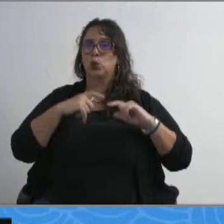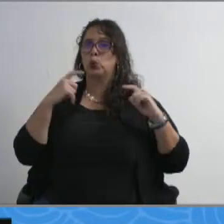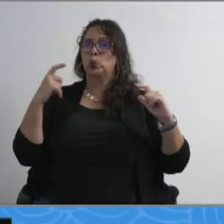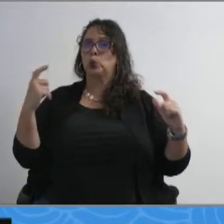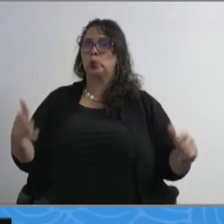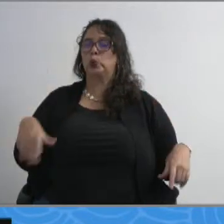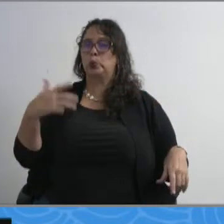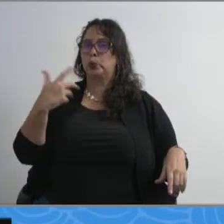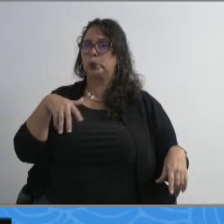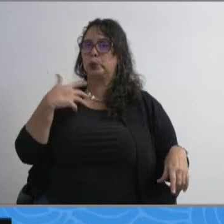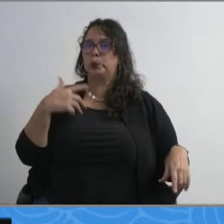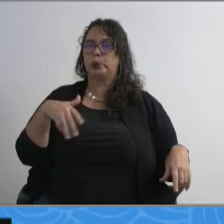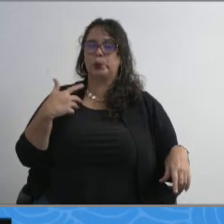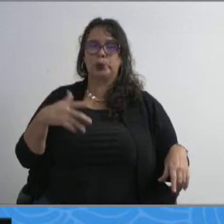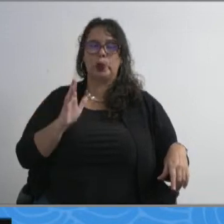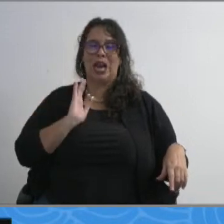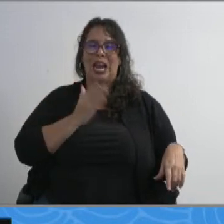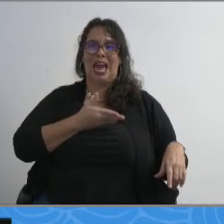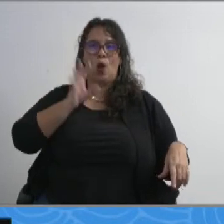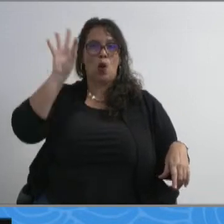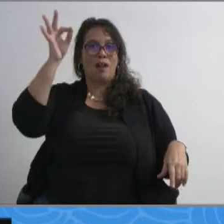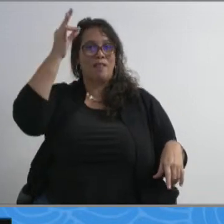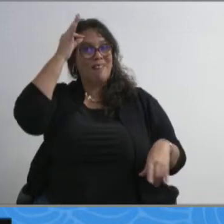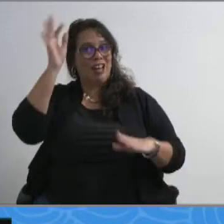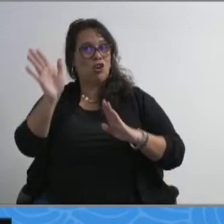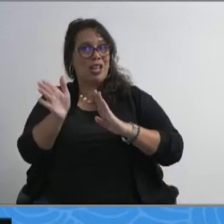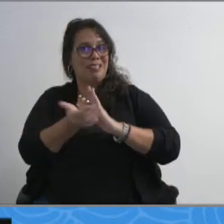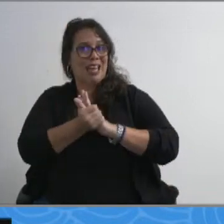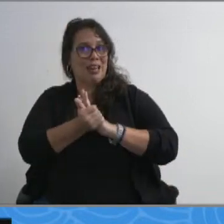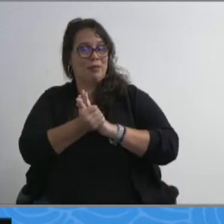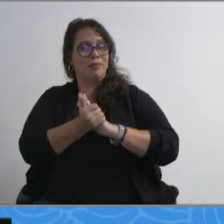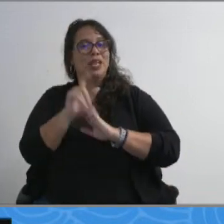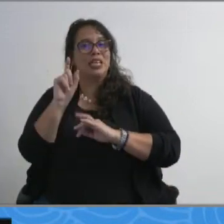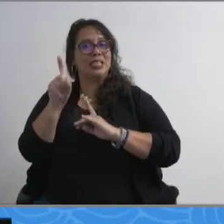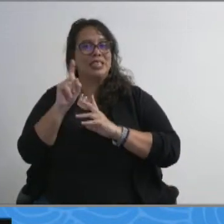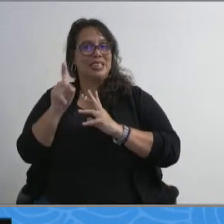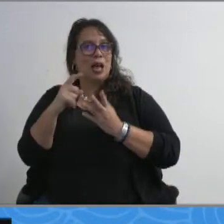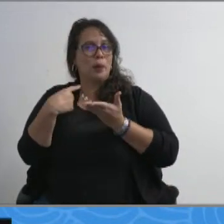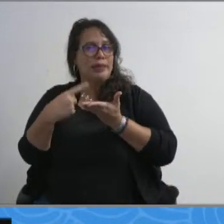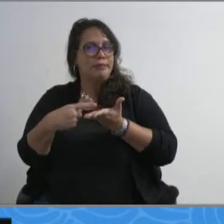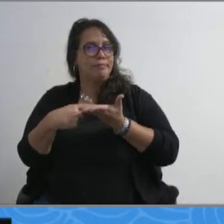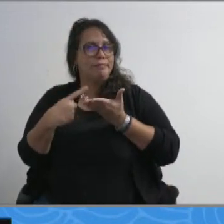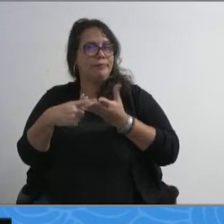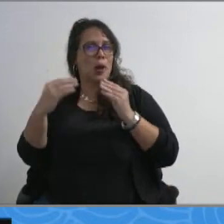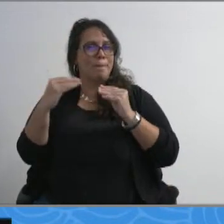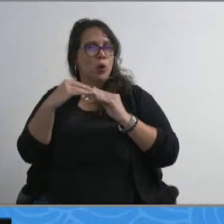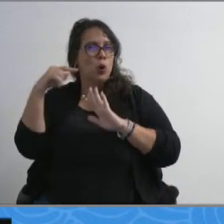in our federal addendum that we need to talk more thoroughly about today.